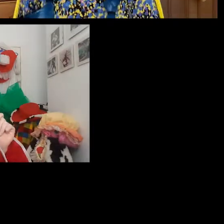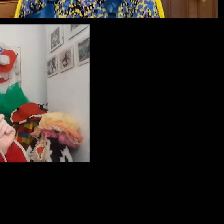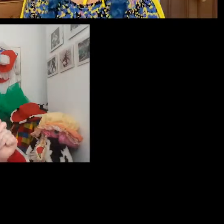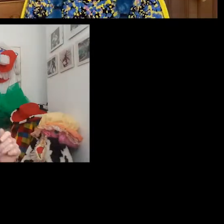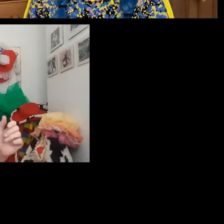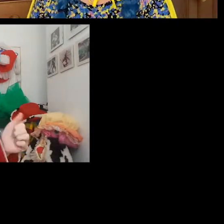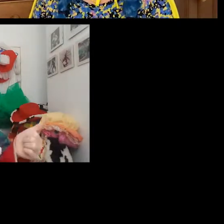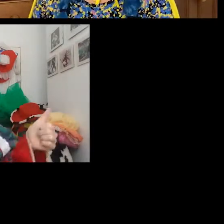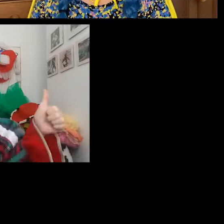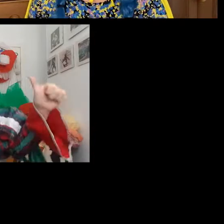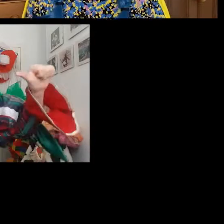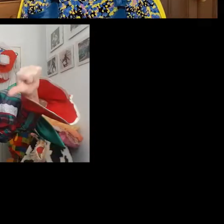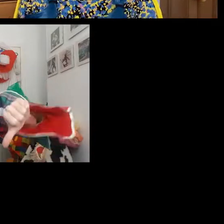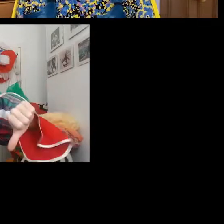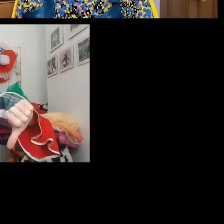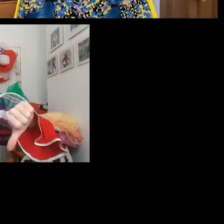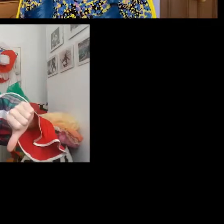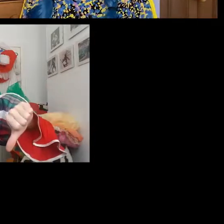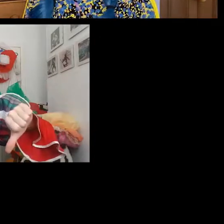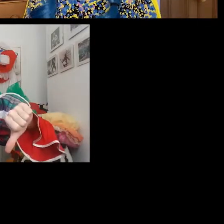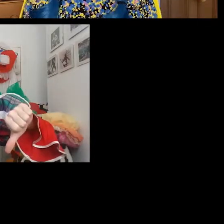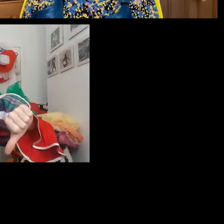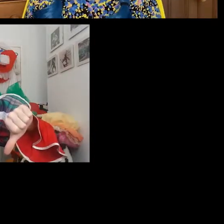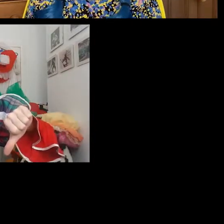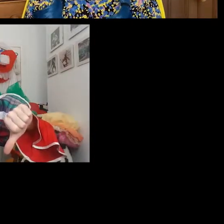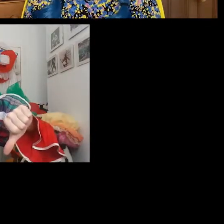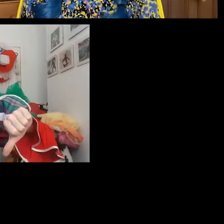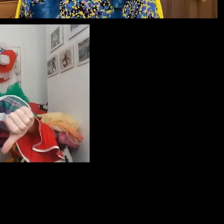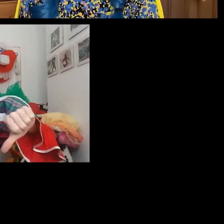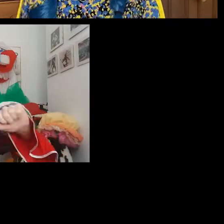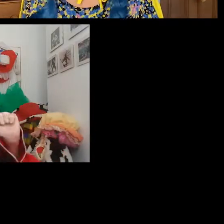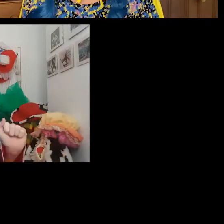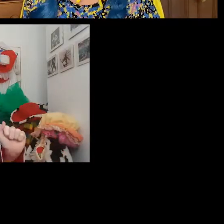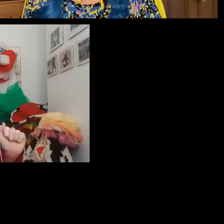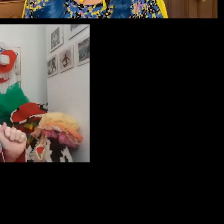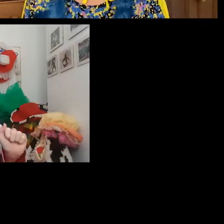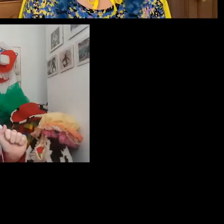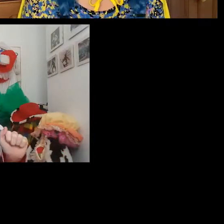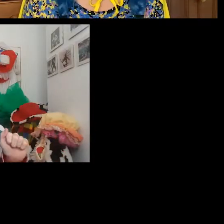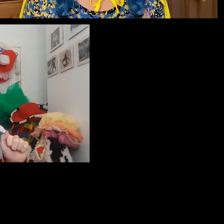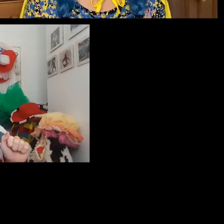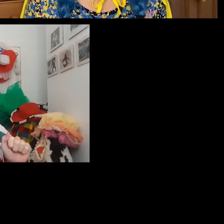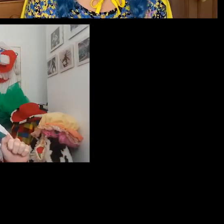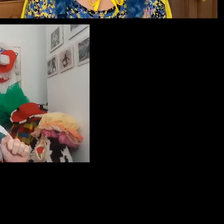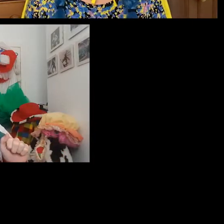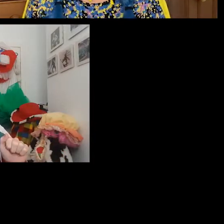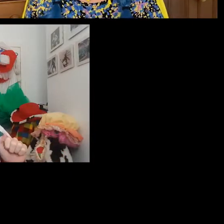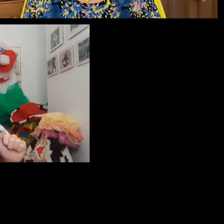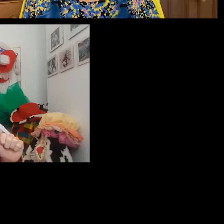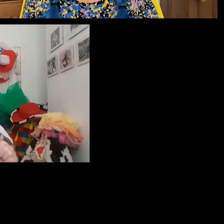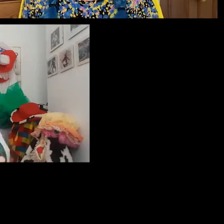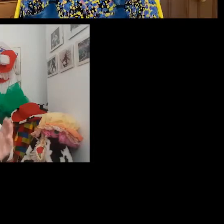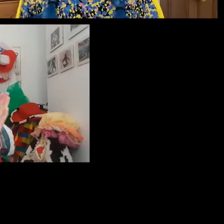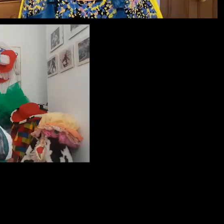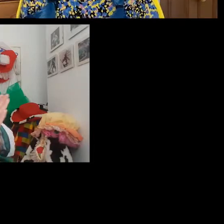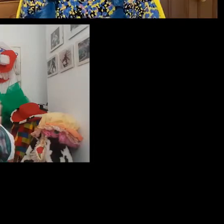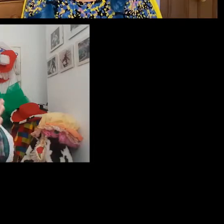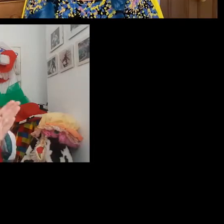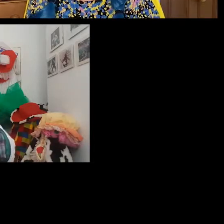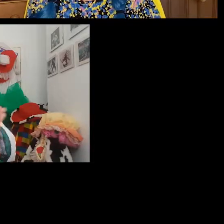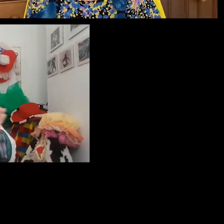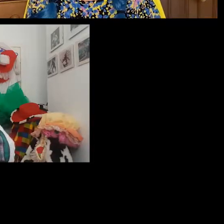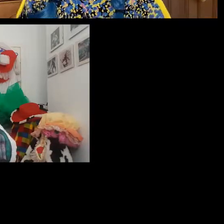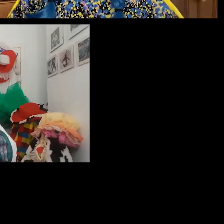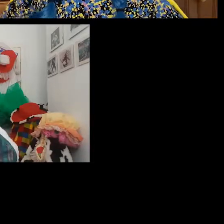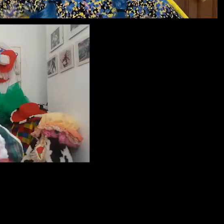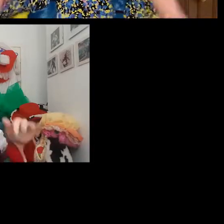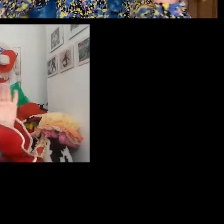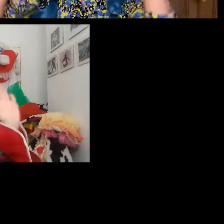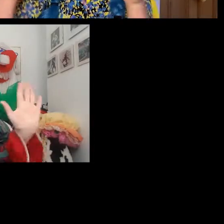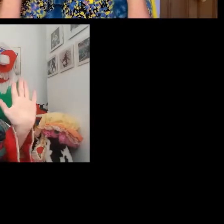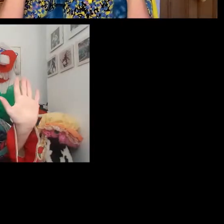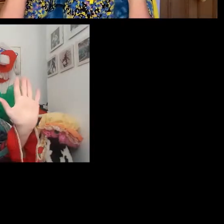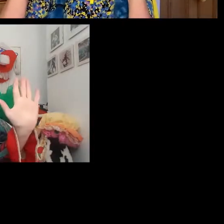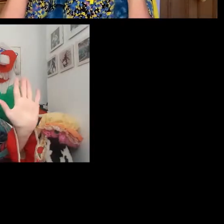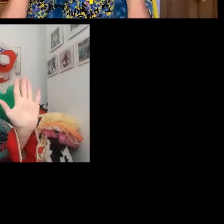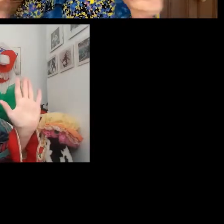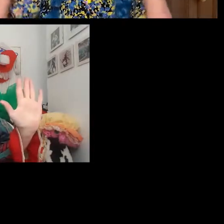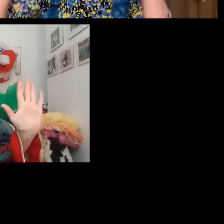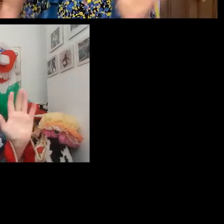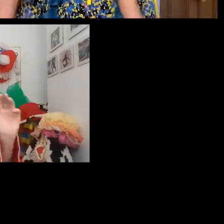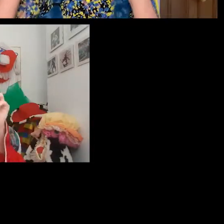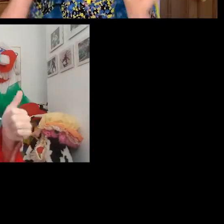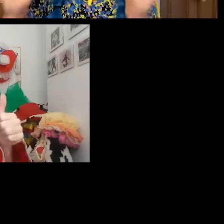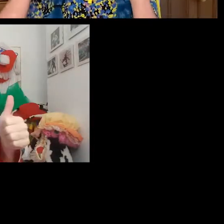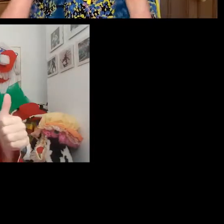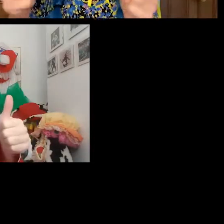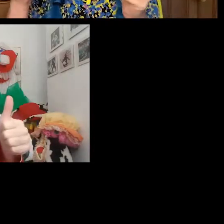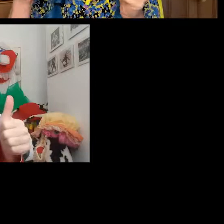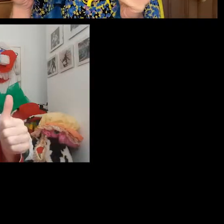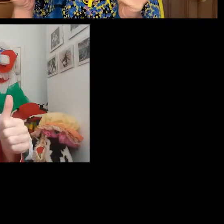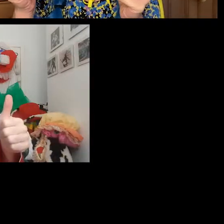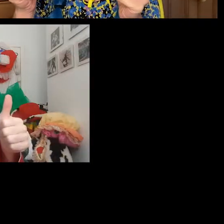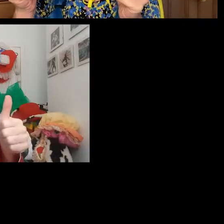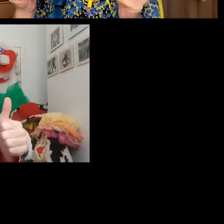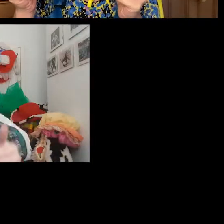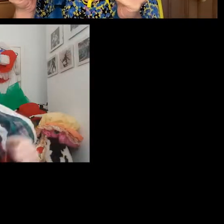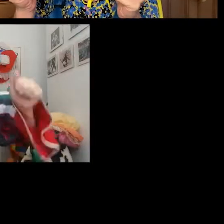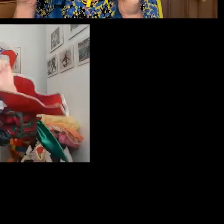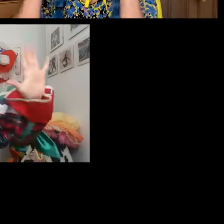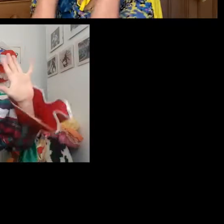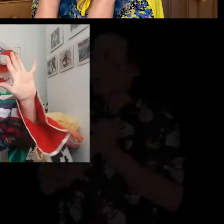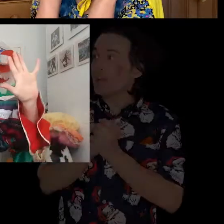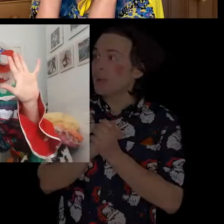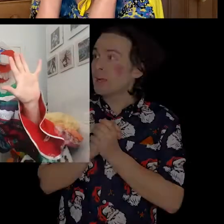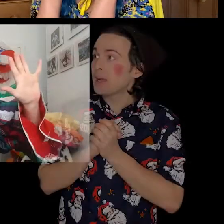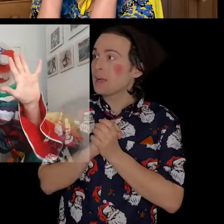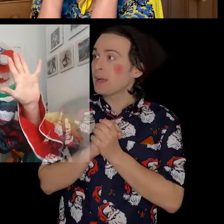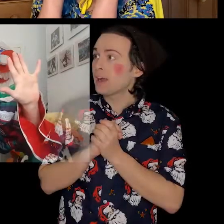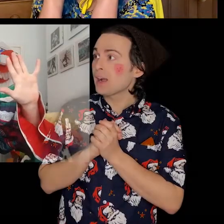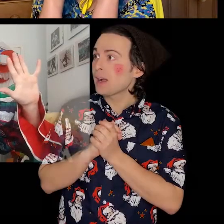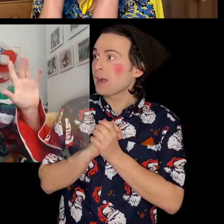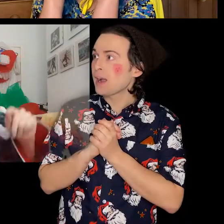Well I’m glad it isnae Christmas everyday Wash yer hands and keep you distance